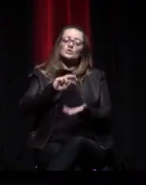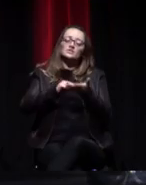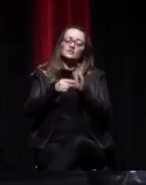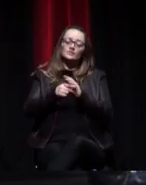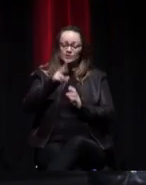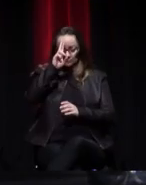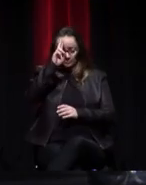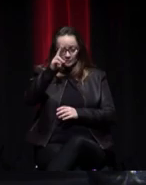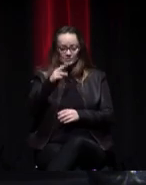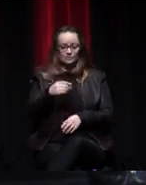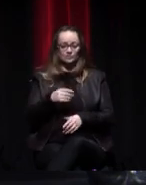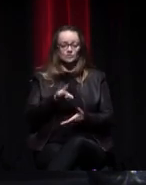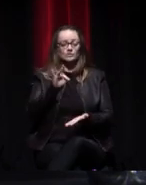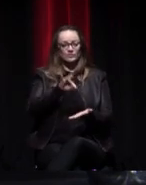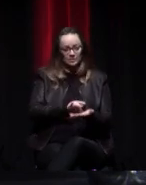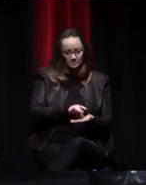the judgment of fact.